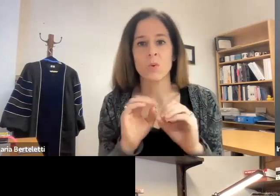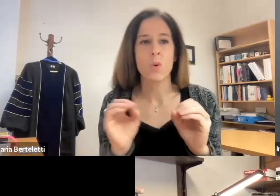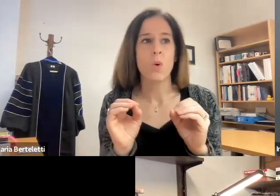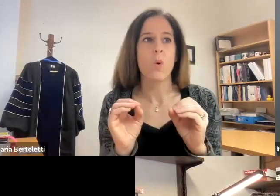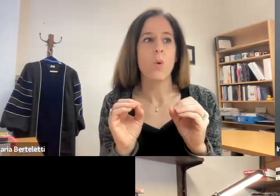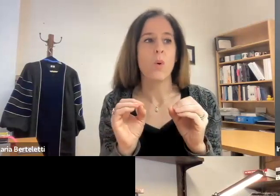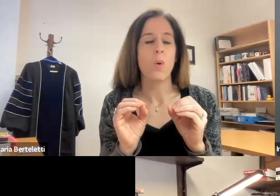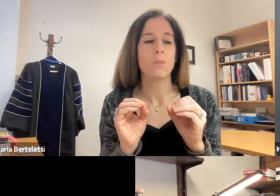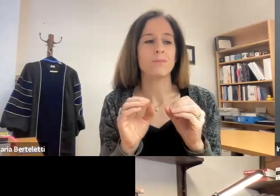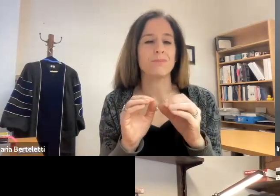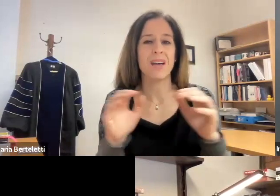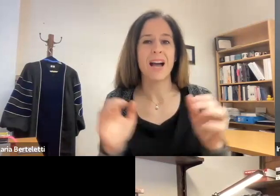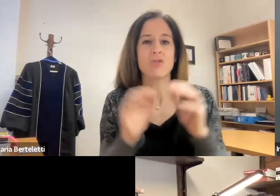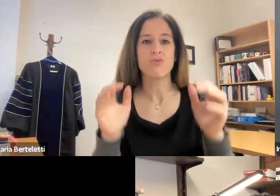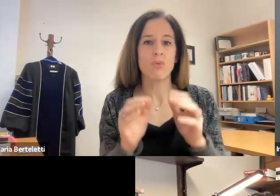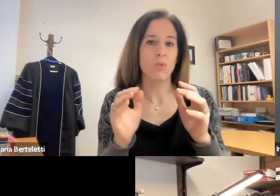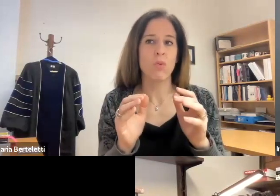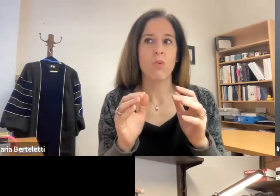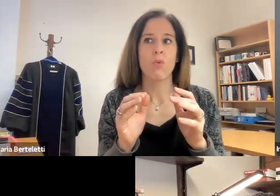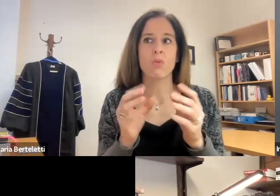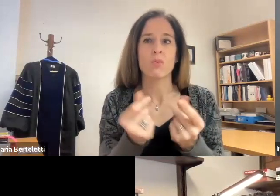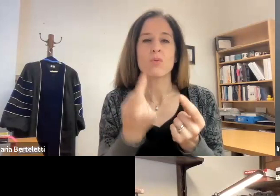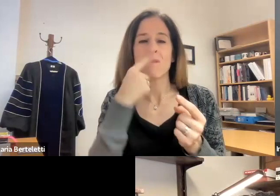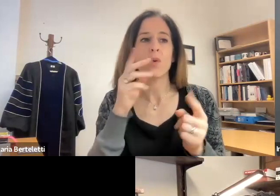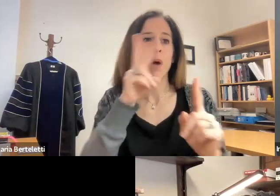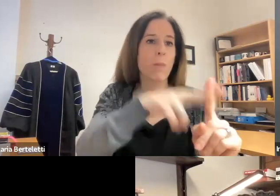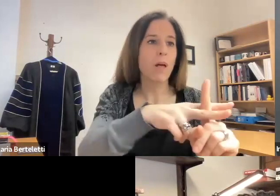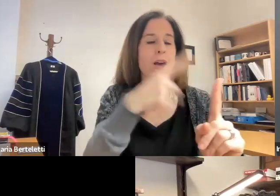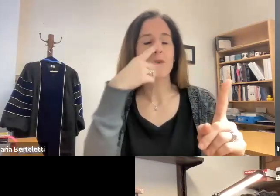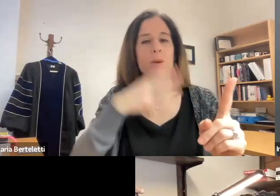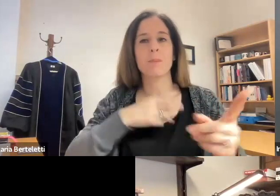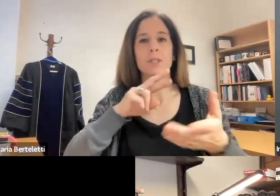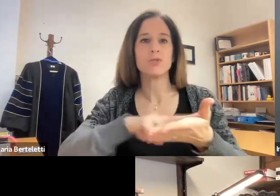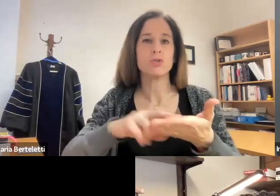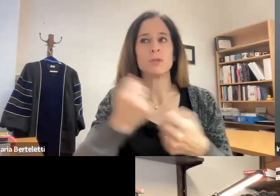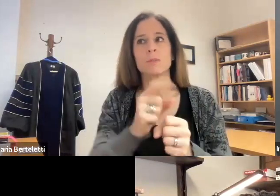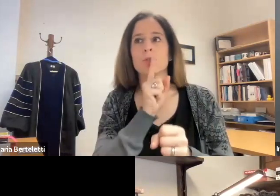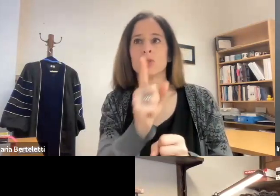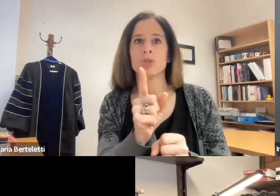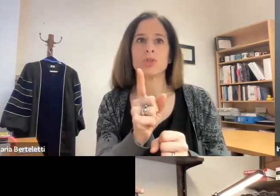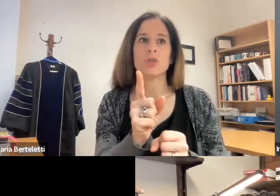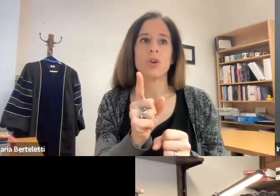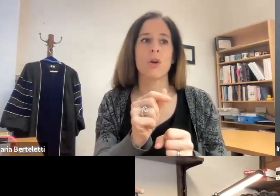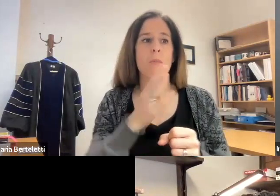And still feel like there's no easy solution. There's no actionable solution to apply to our research that will